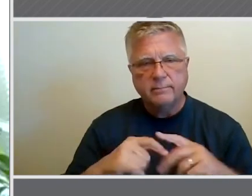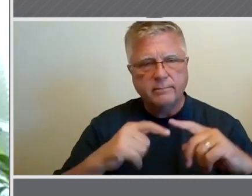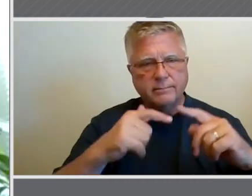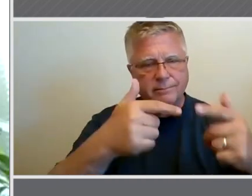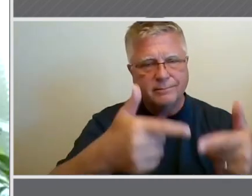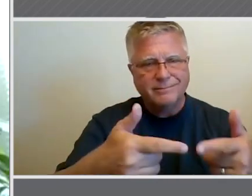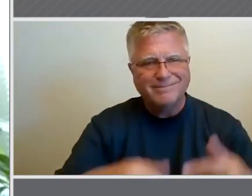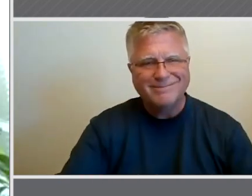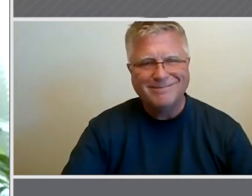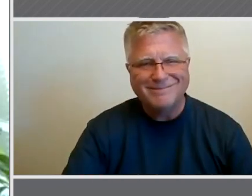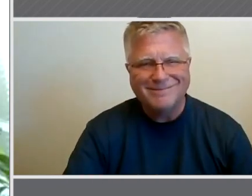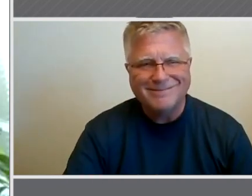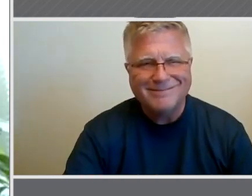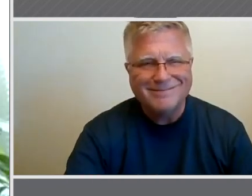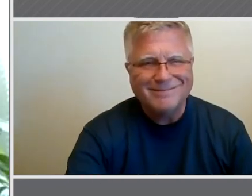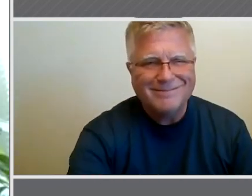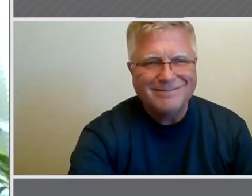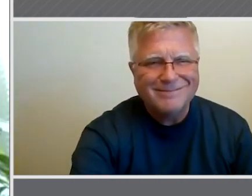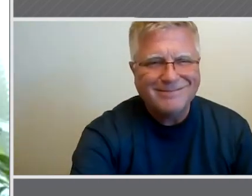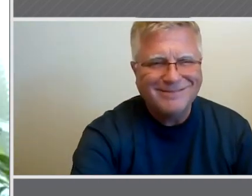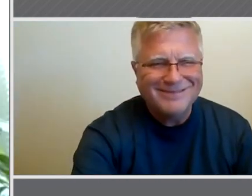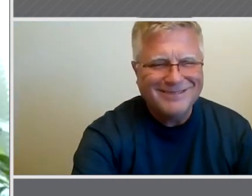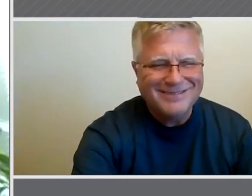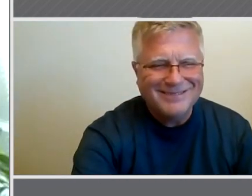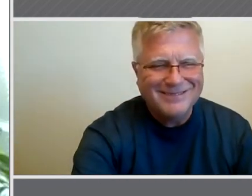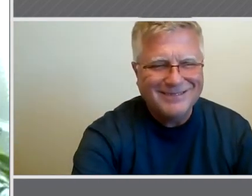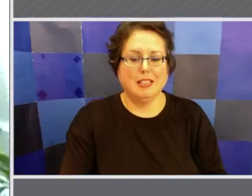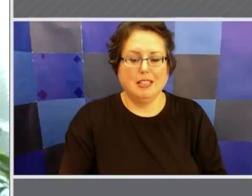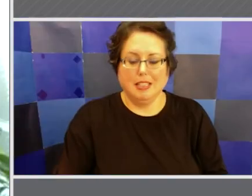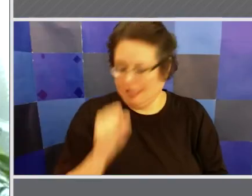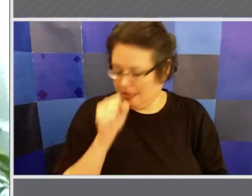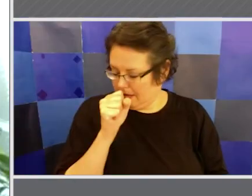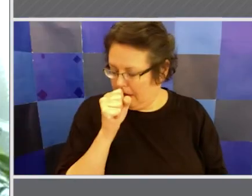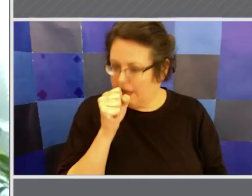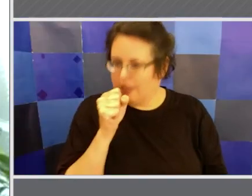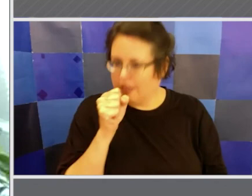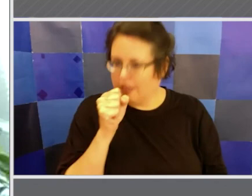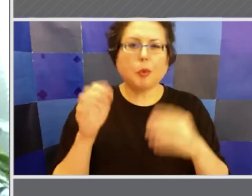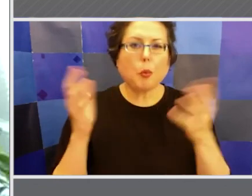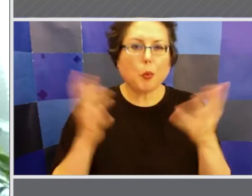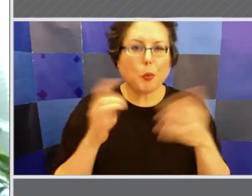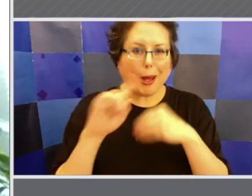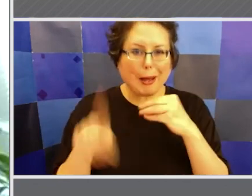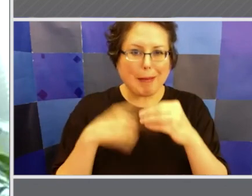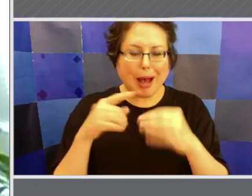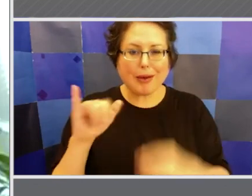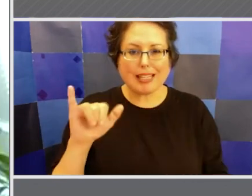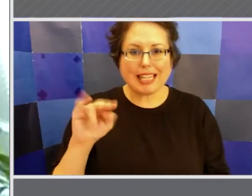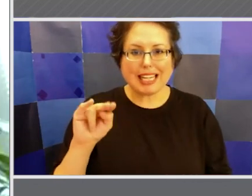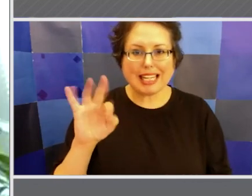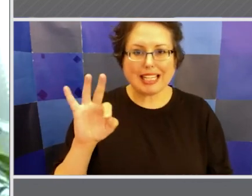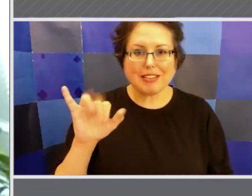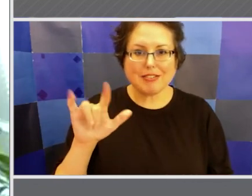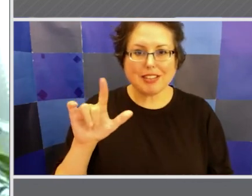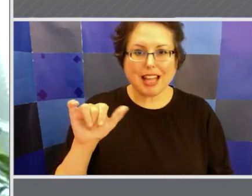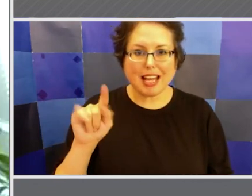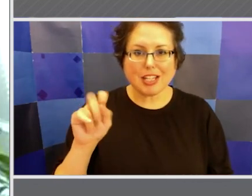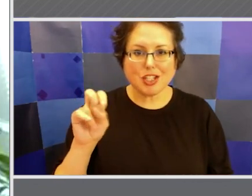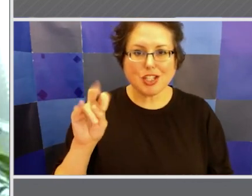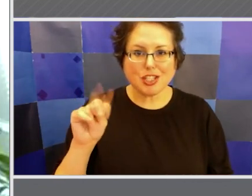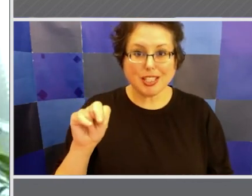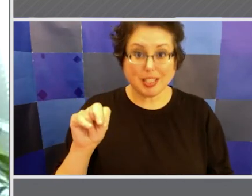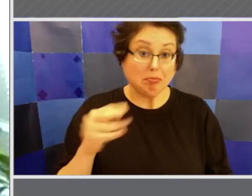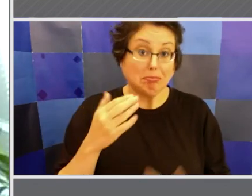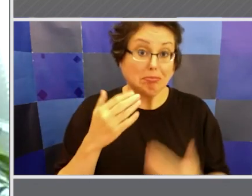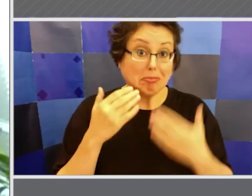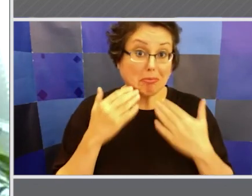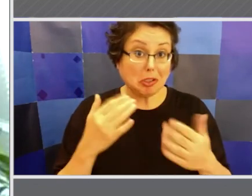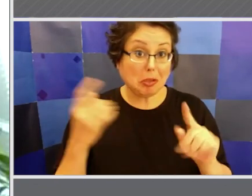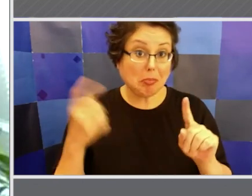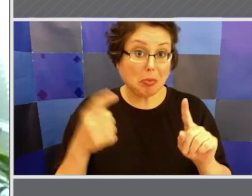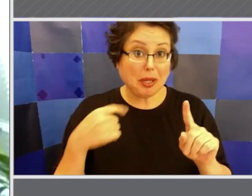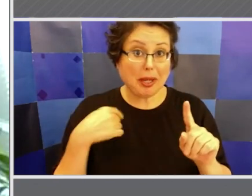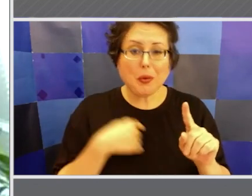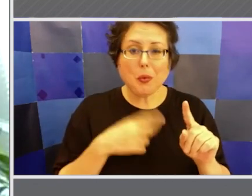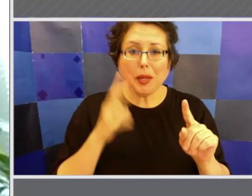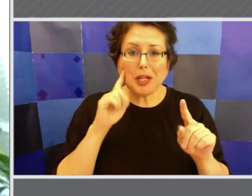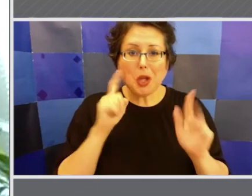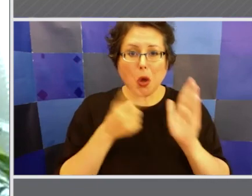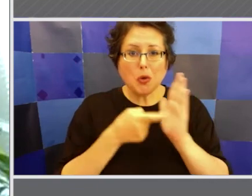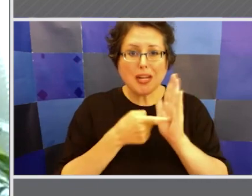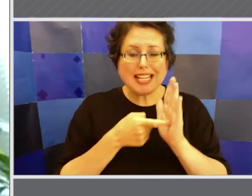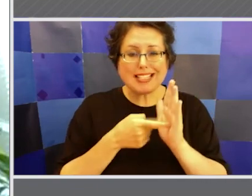That's a good point and we see some trends that are happening, as there's Brendan showed